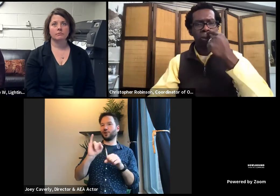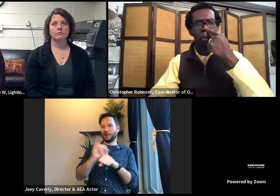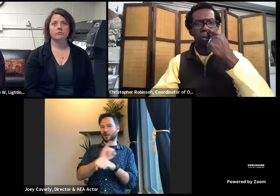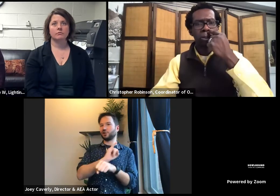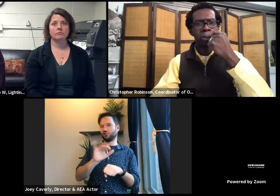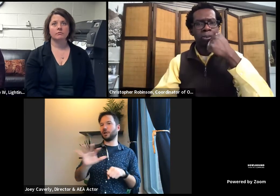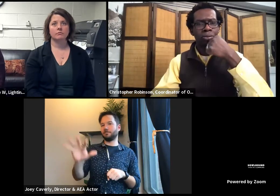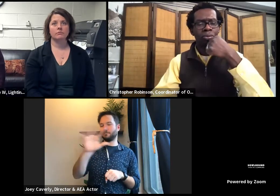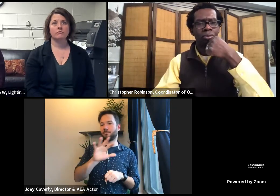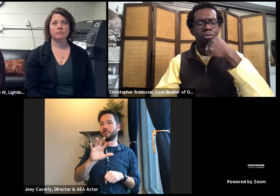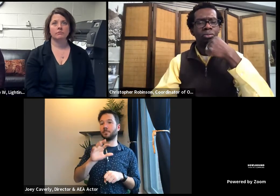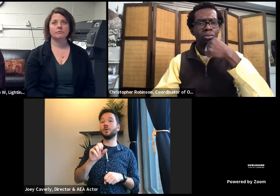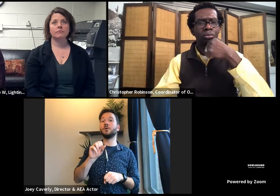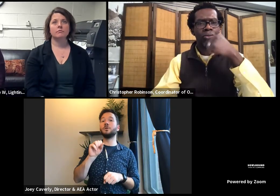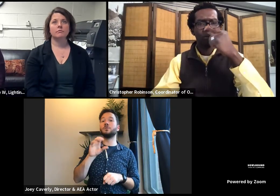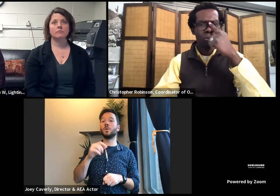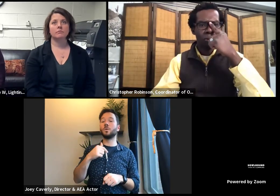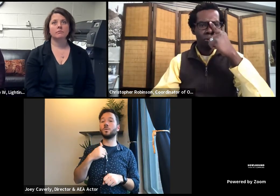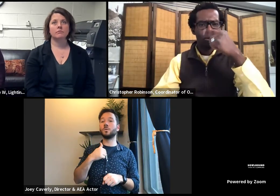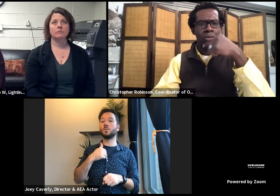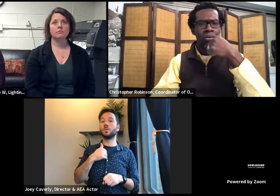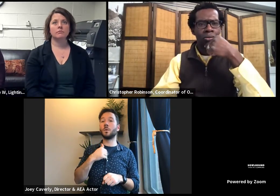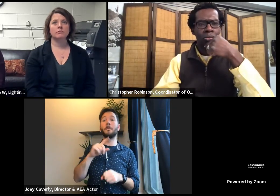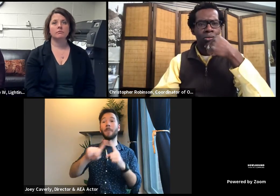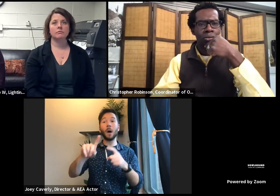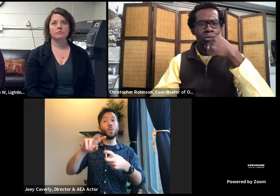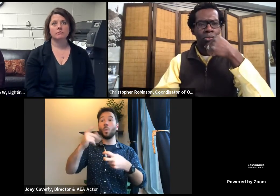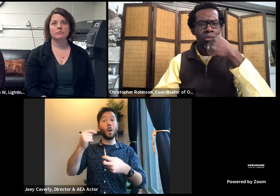It's not an uncommon problem, especially in the industry.